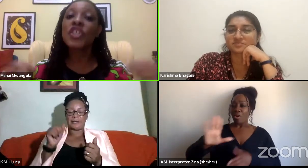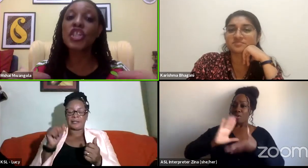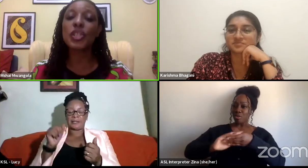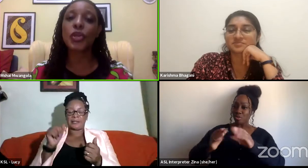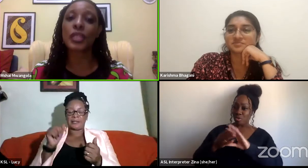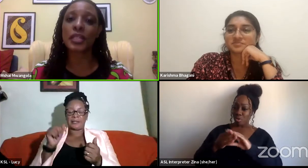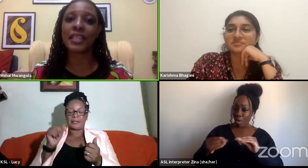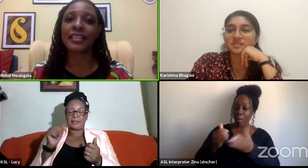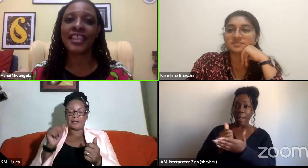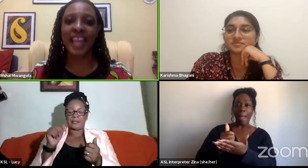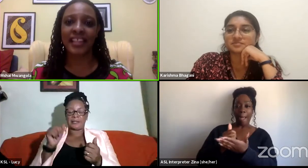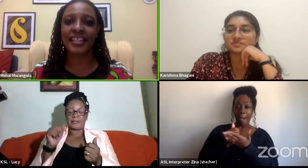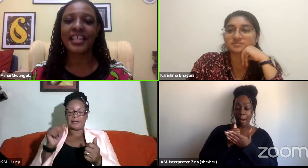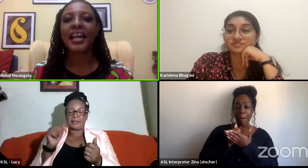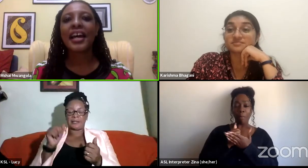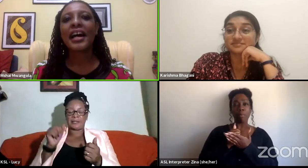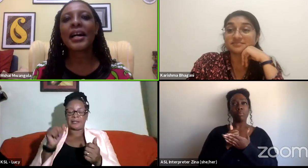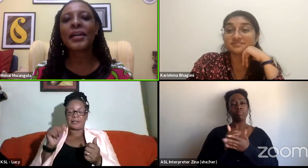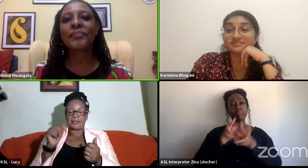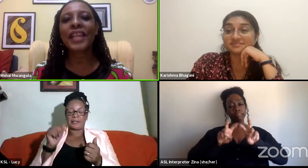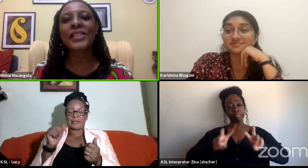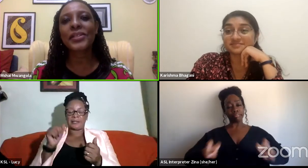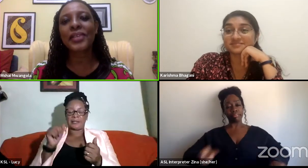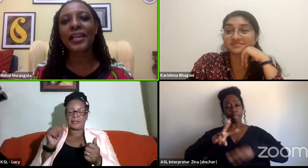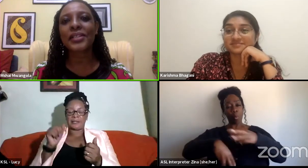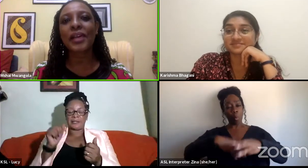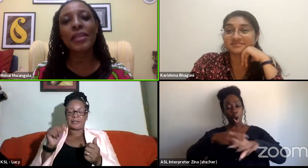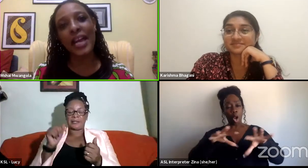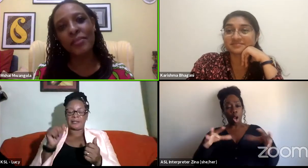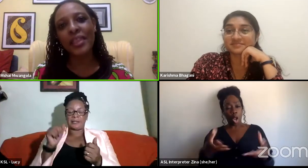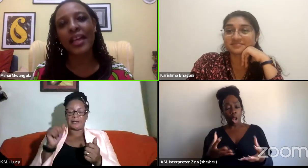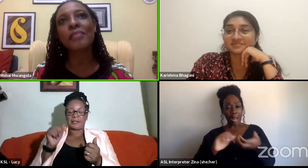She taught me that. So I began with that.